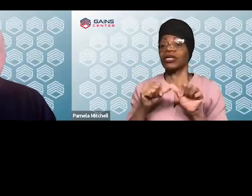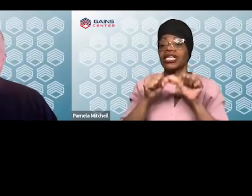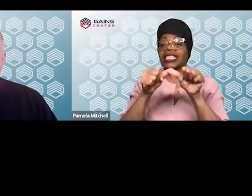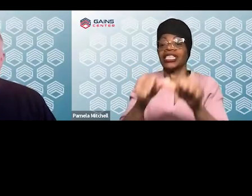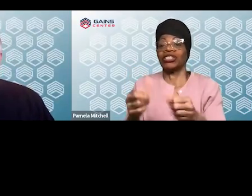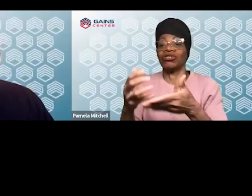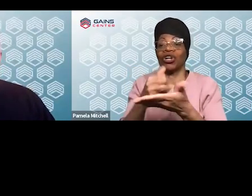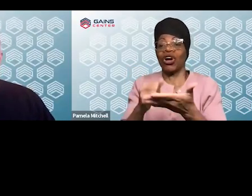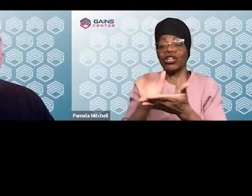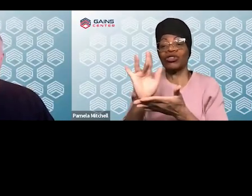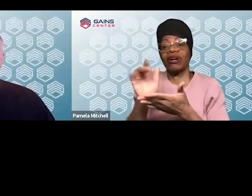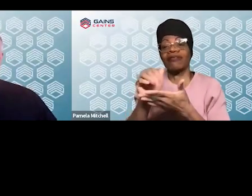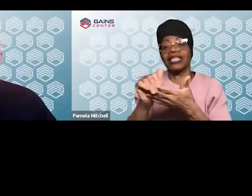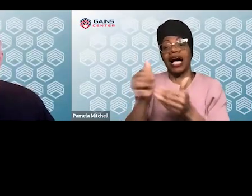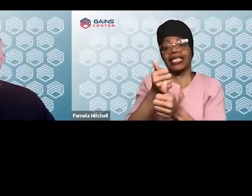This looks very promising at this point.